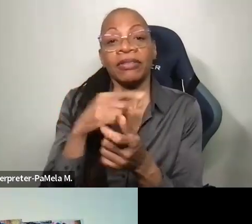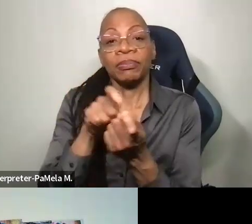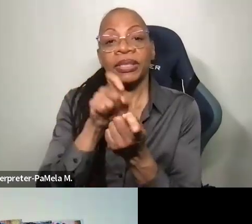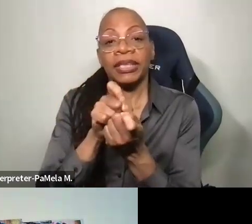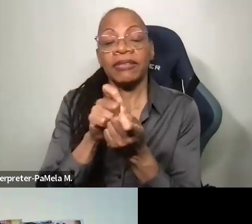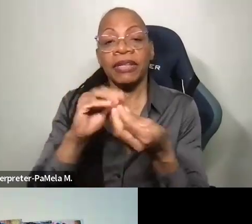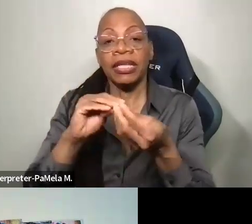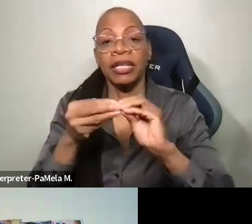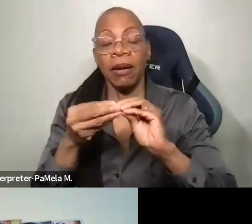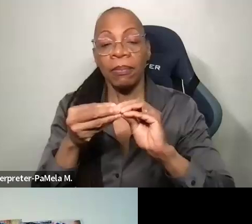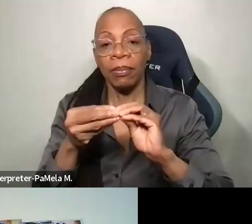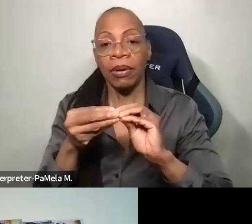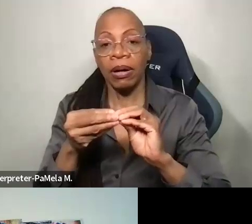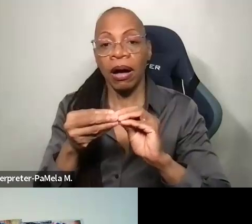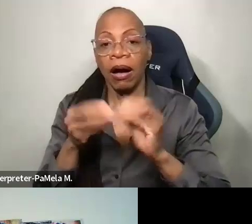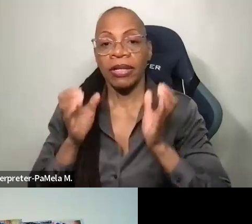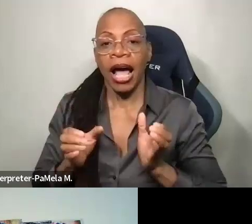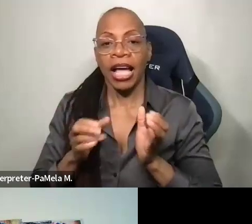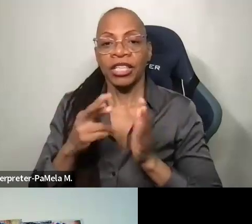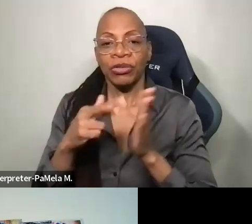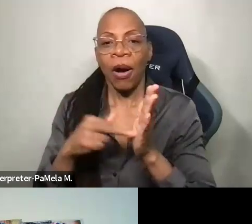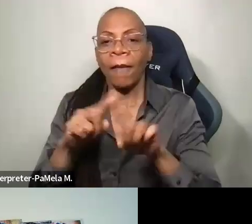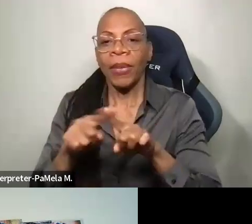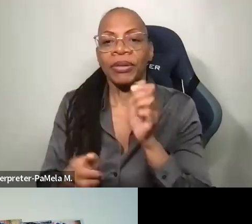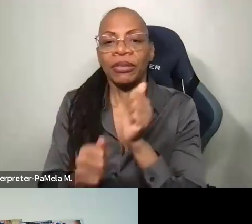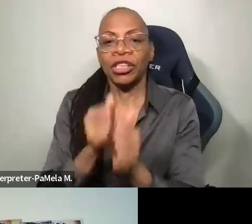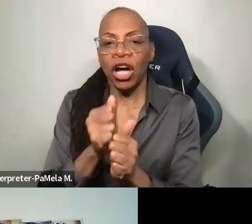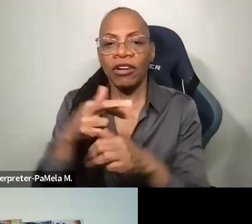However, the majority of their county referrals are struggling lifeguard models